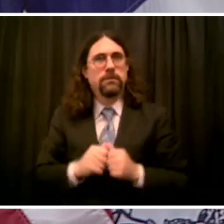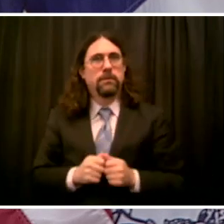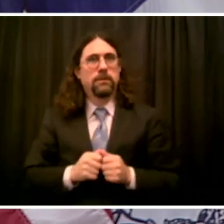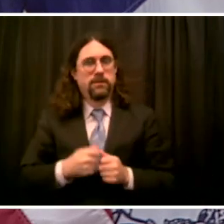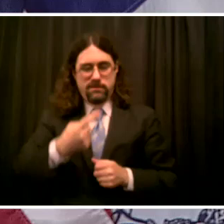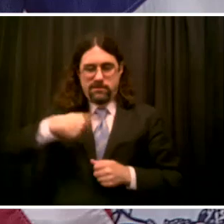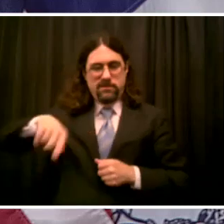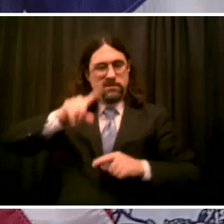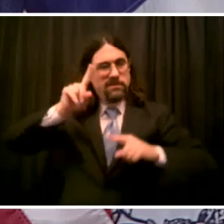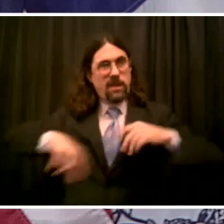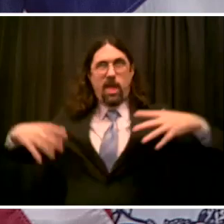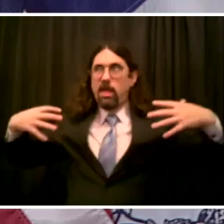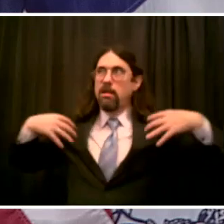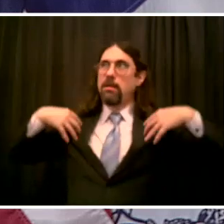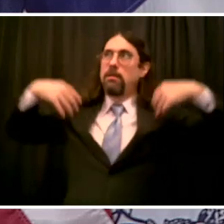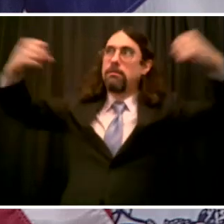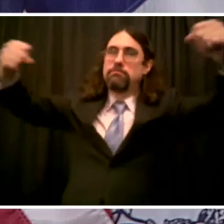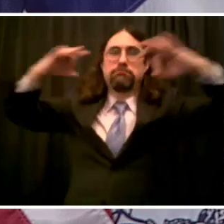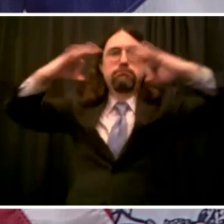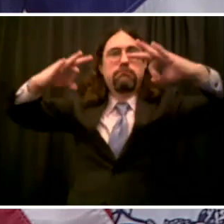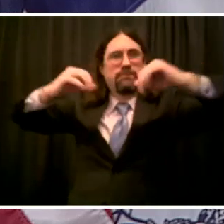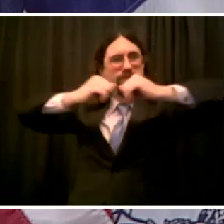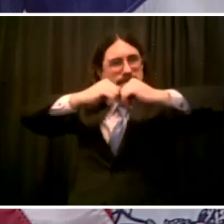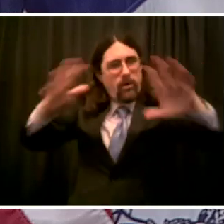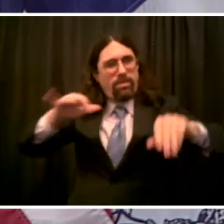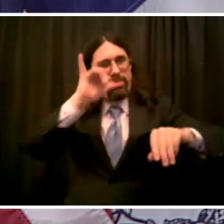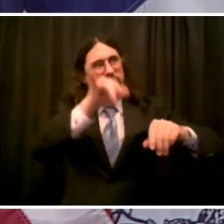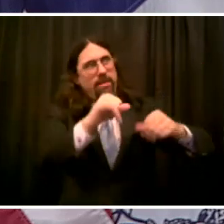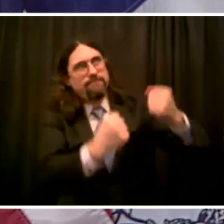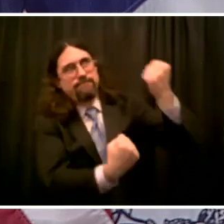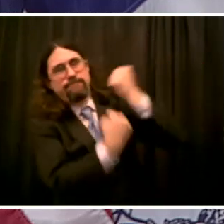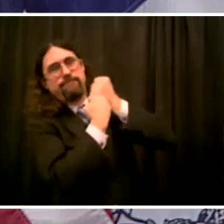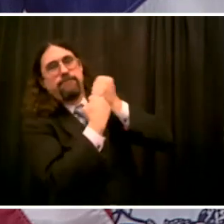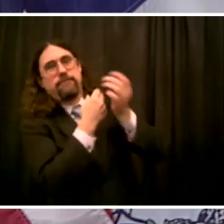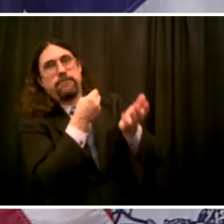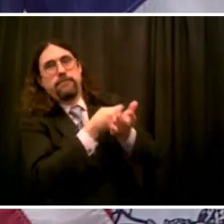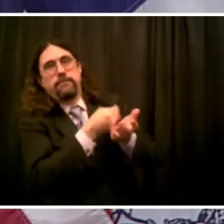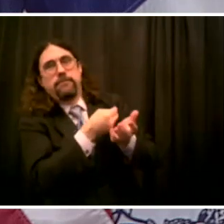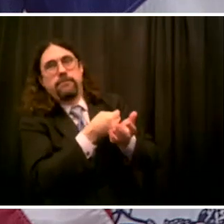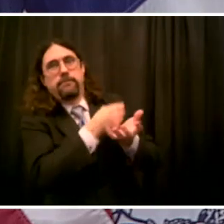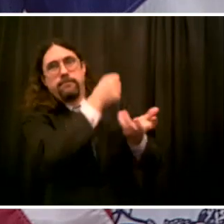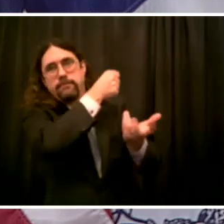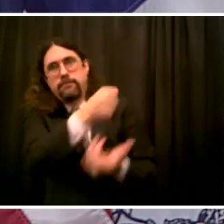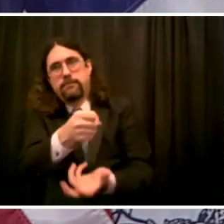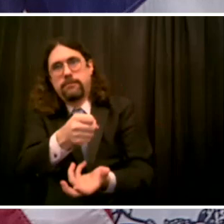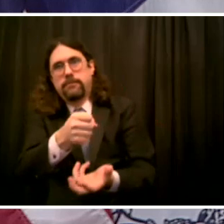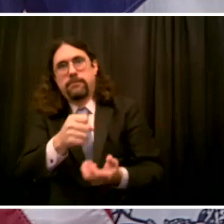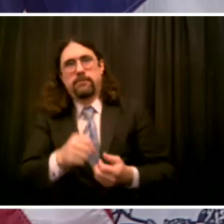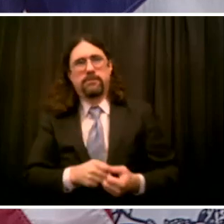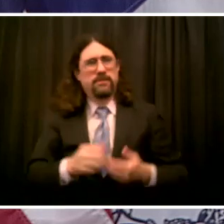SIMPL YTOMUO CH FOR US TO RECOVER ANYTIME SOON WITHOUT FEDERAL AID. AND THAT IS TRUE FOR CITIES AND STATES ALL OVER